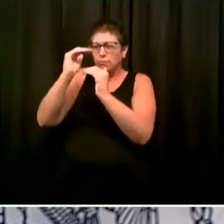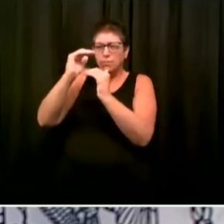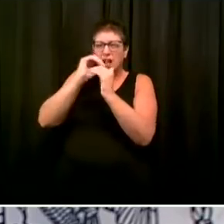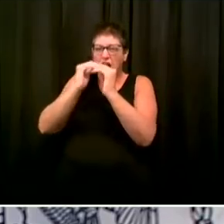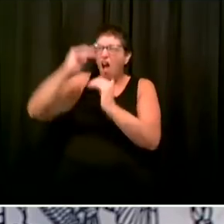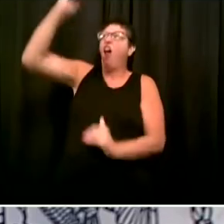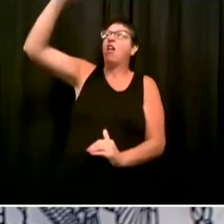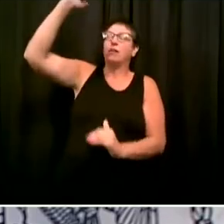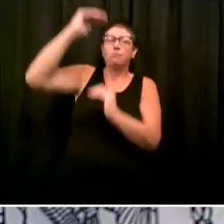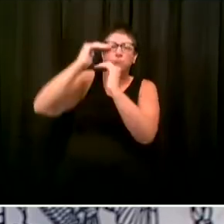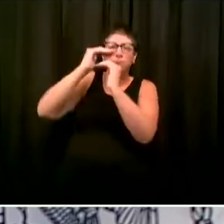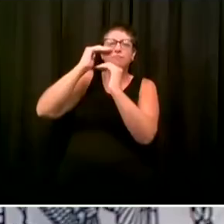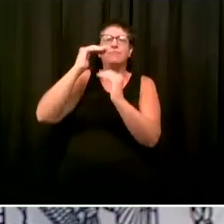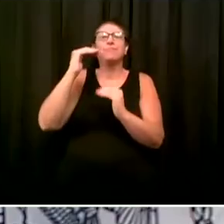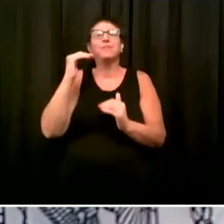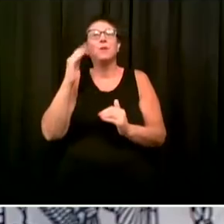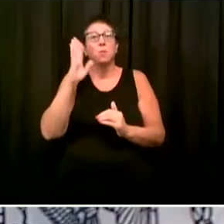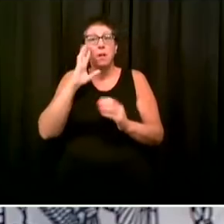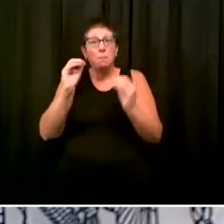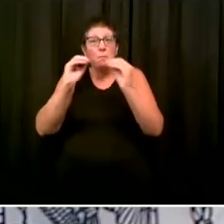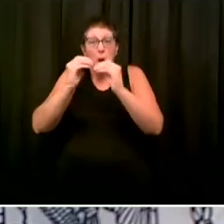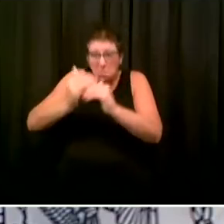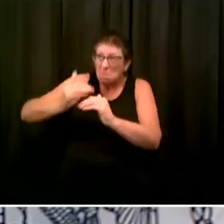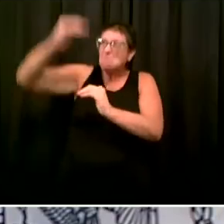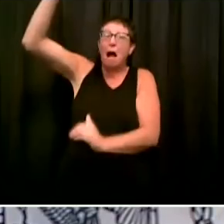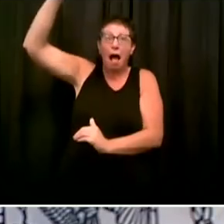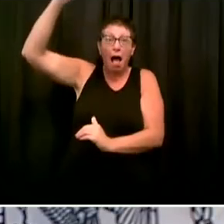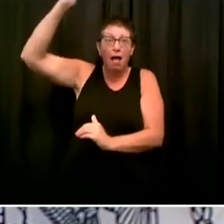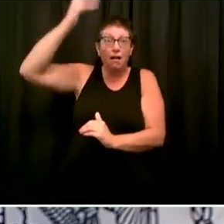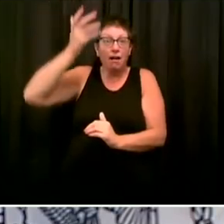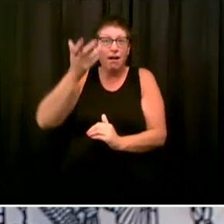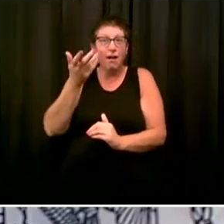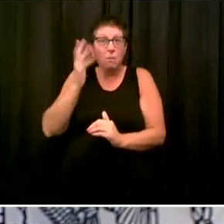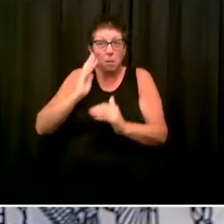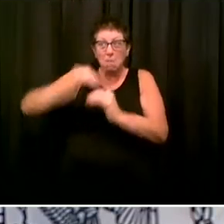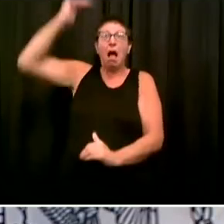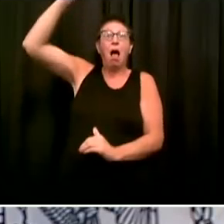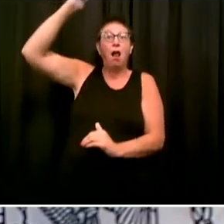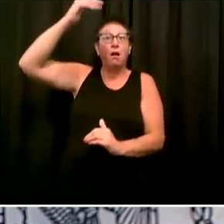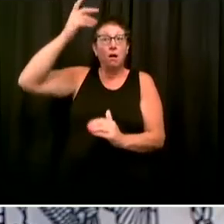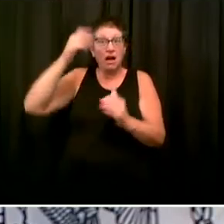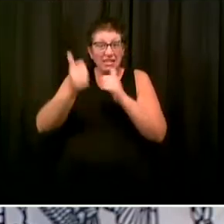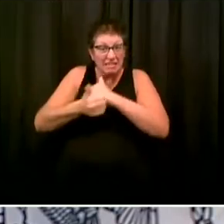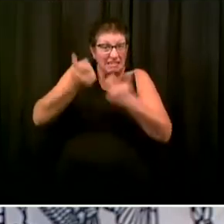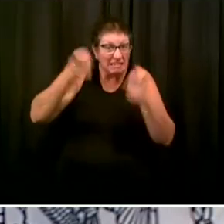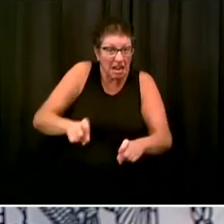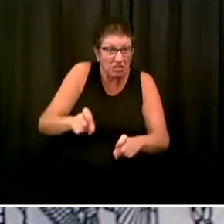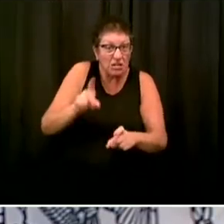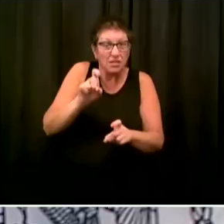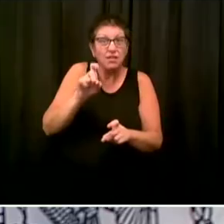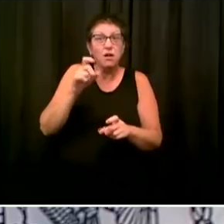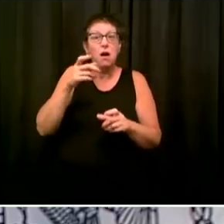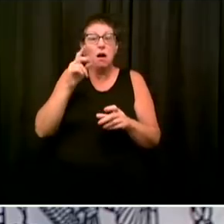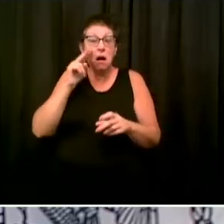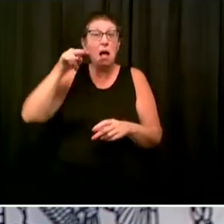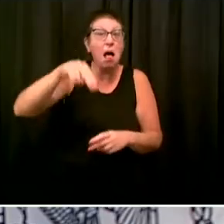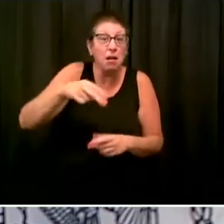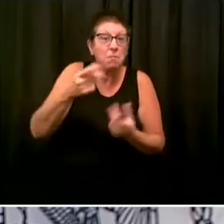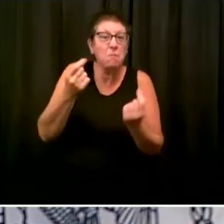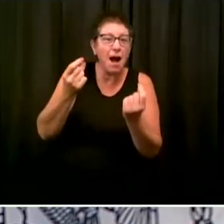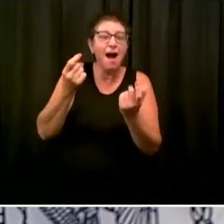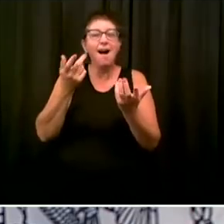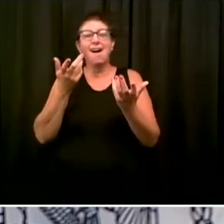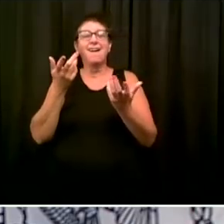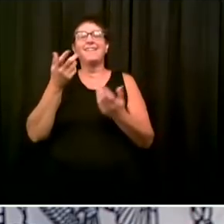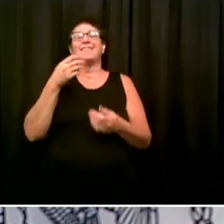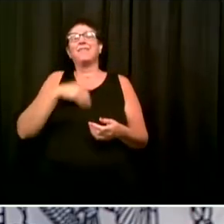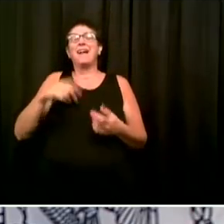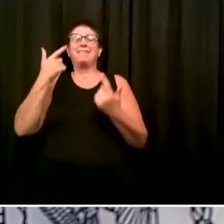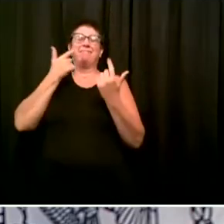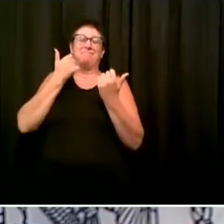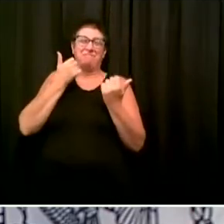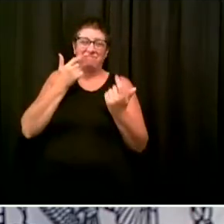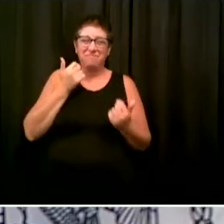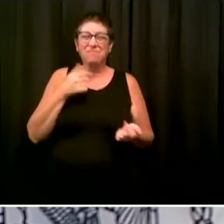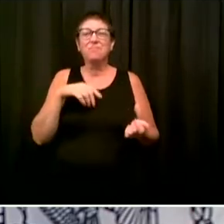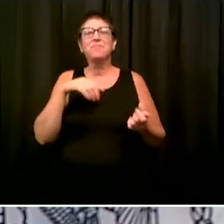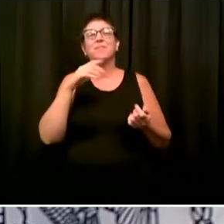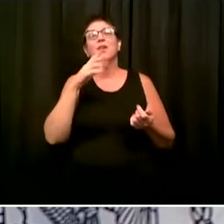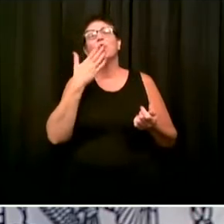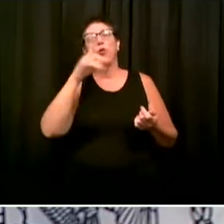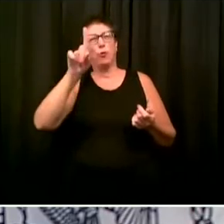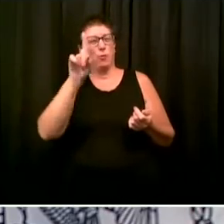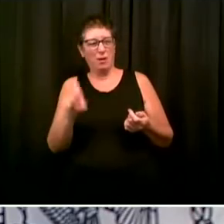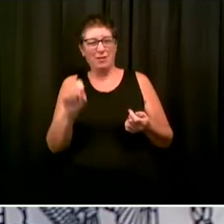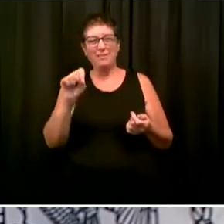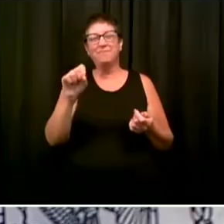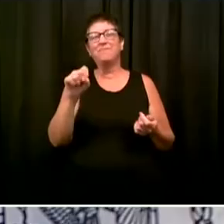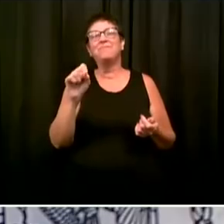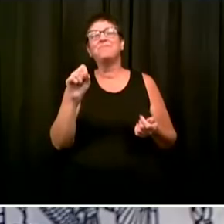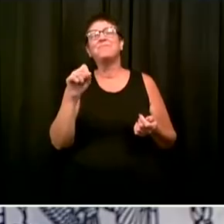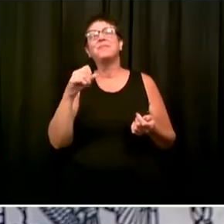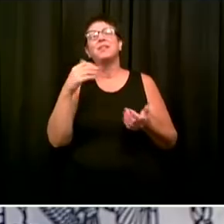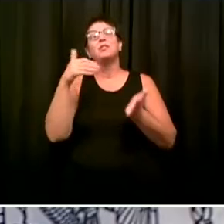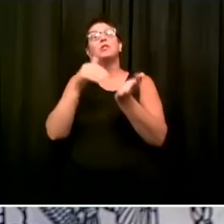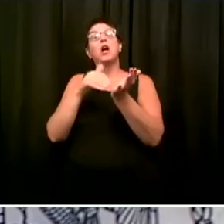WILL WINDOWS BE OPEN WIDER?